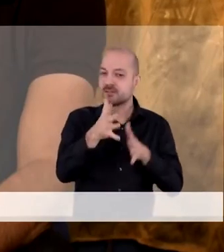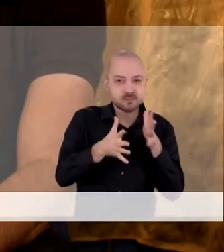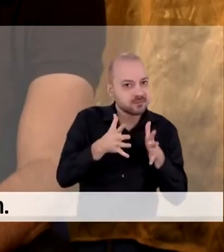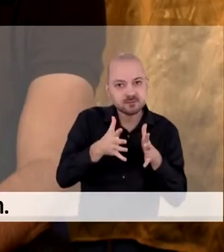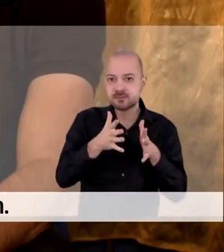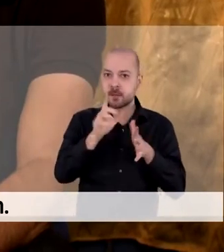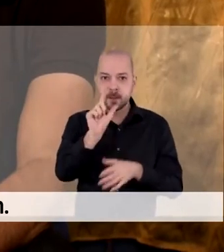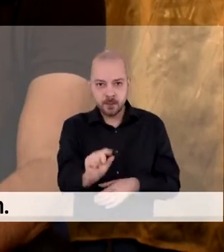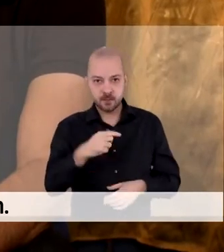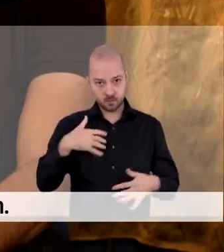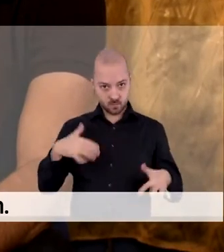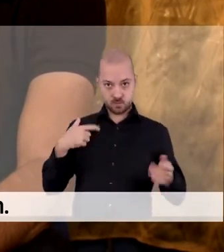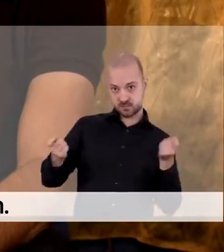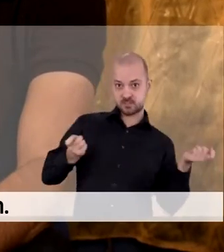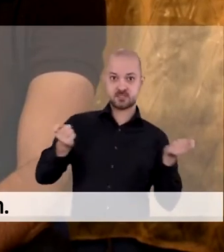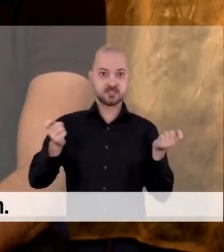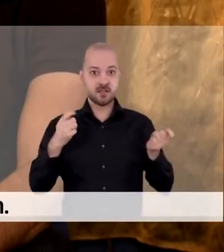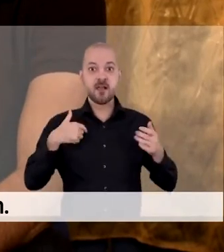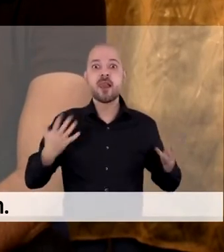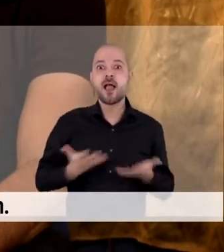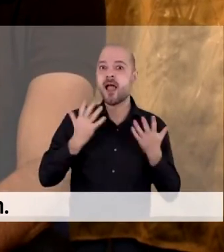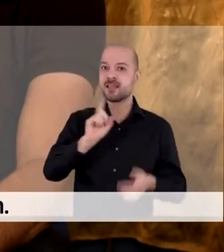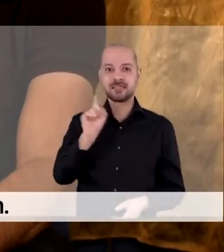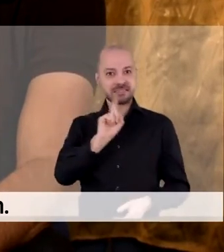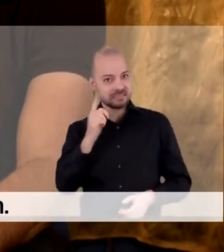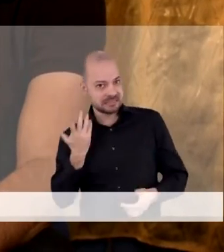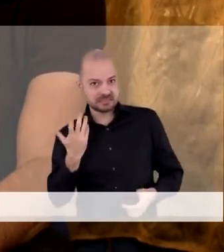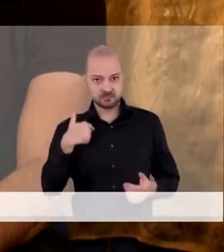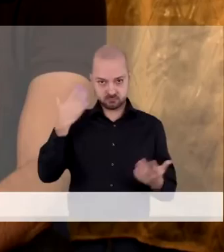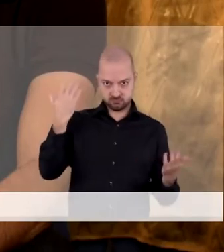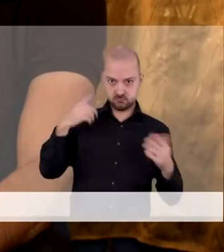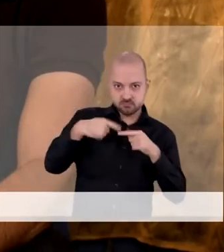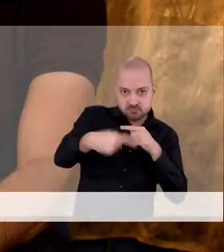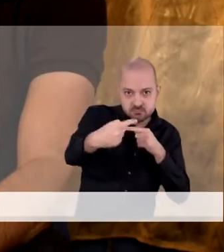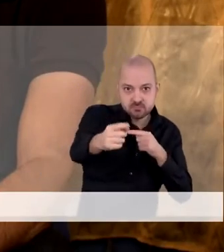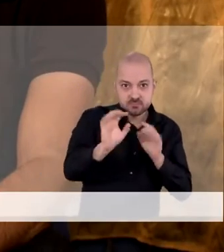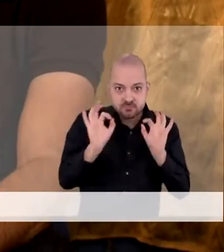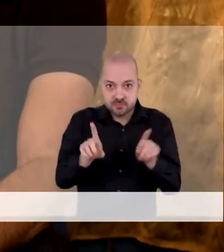Some can do sign language, others can’t. The challenge for us is to make them all enthusiastic.